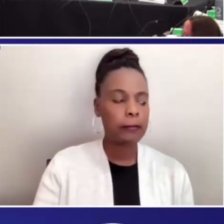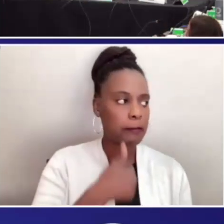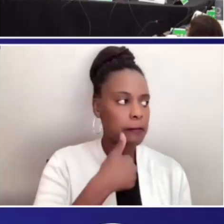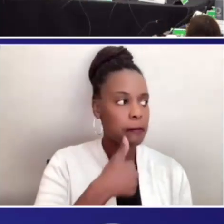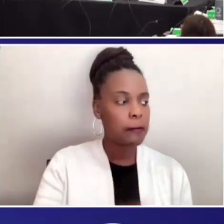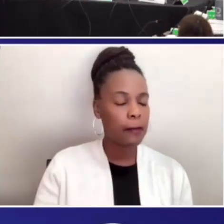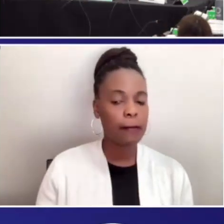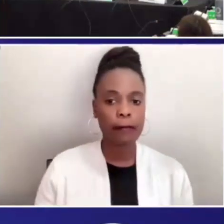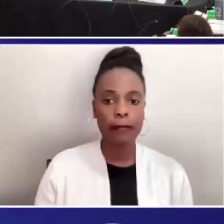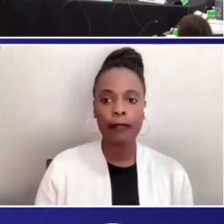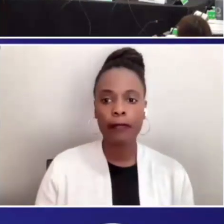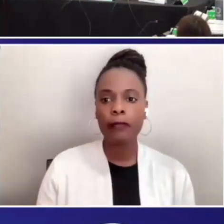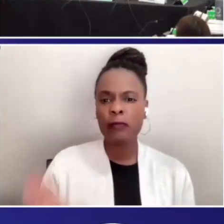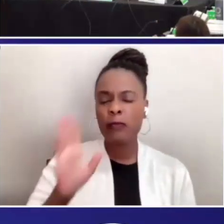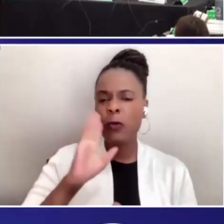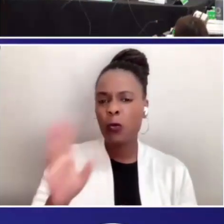Okay. We'll get to that, and then you can flag it for us.